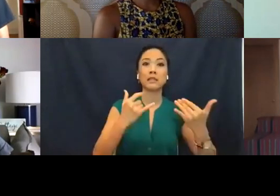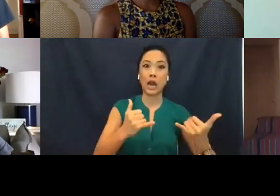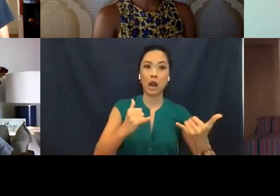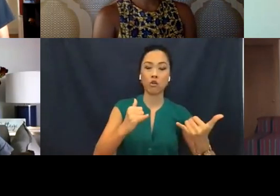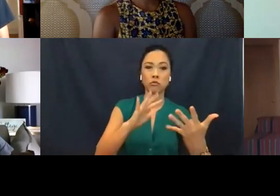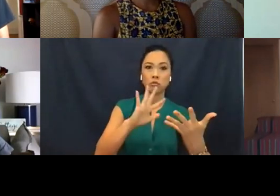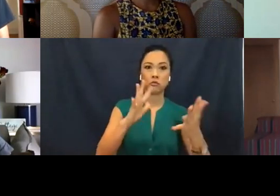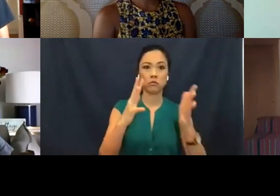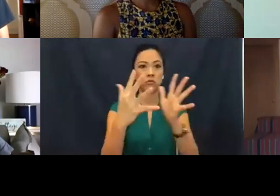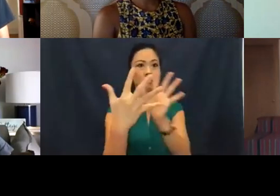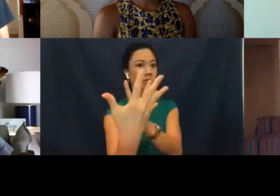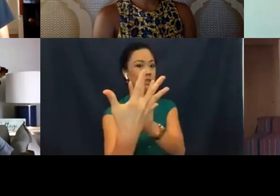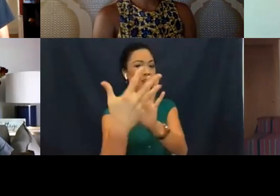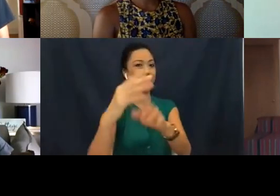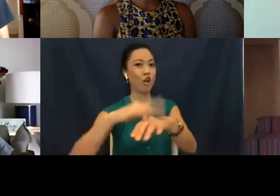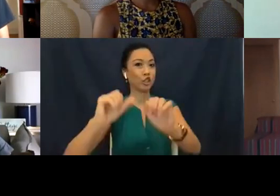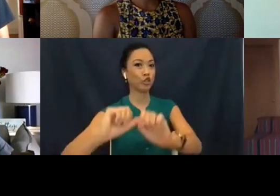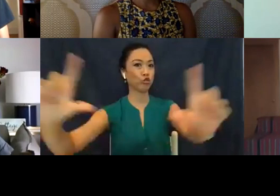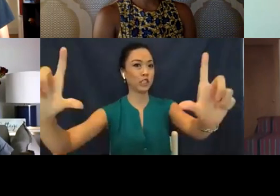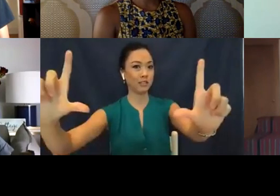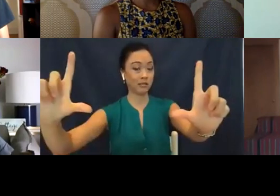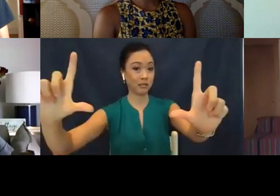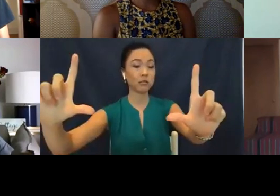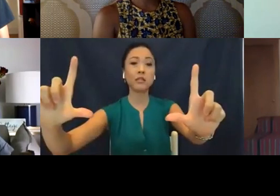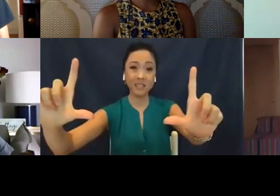audiences that will never buy a ticket to walk